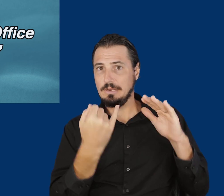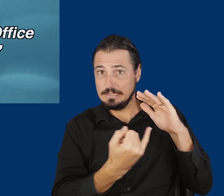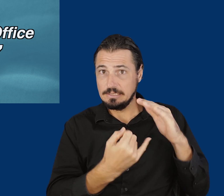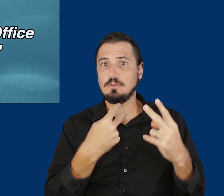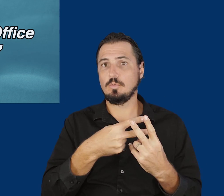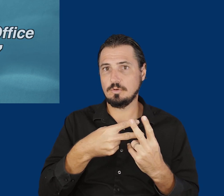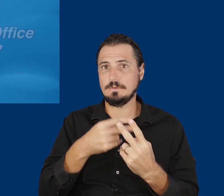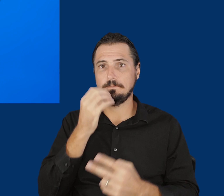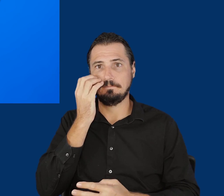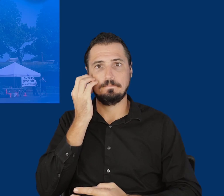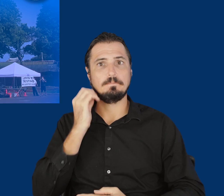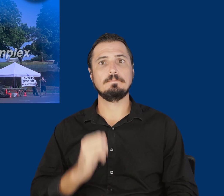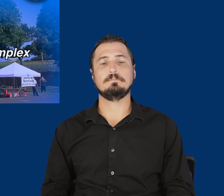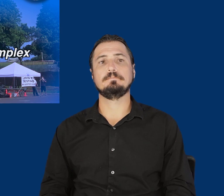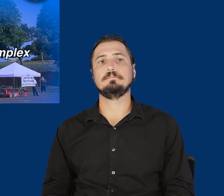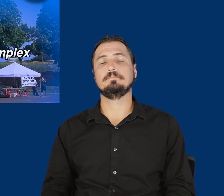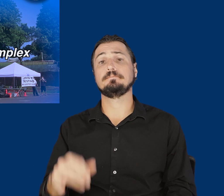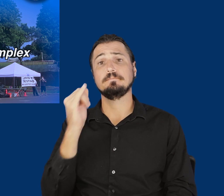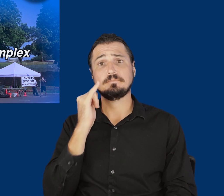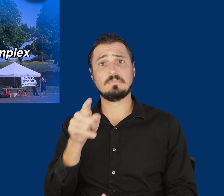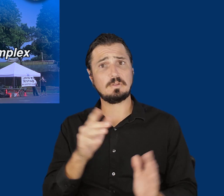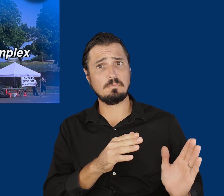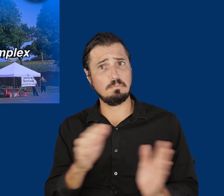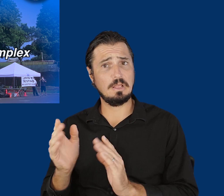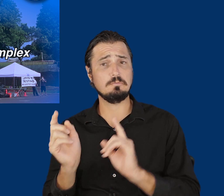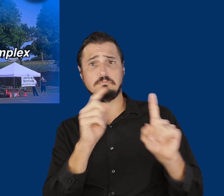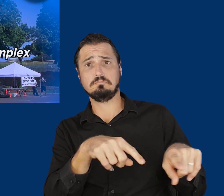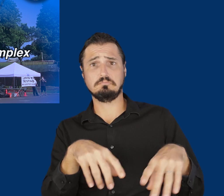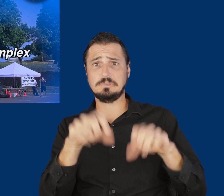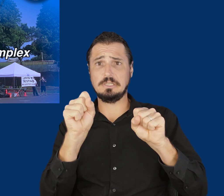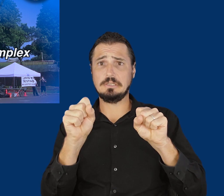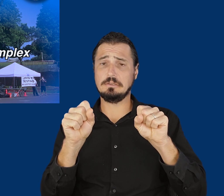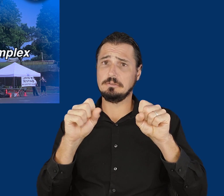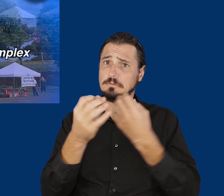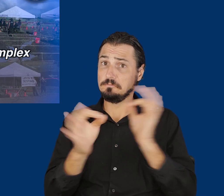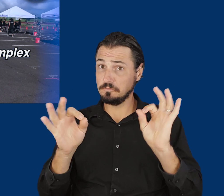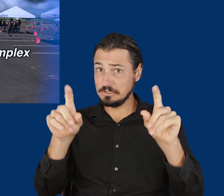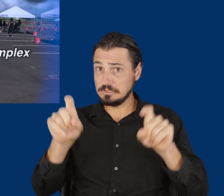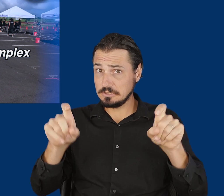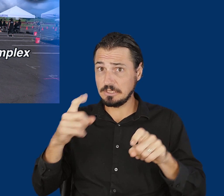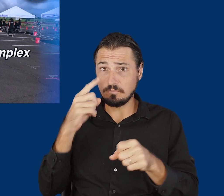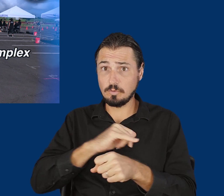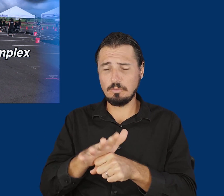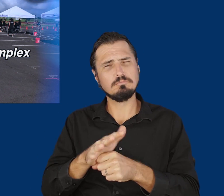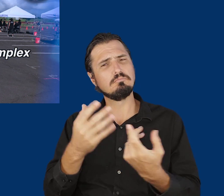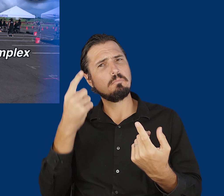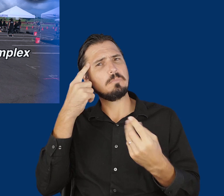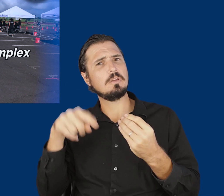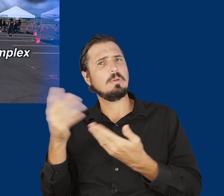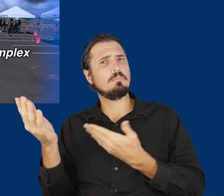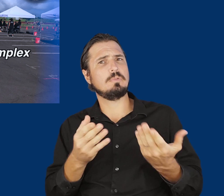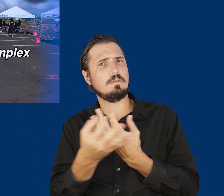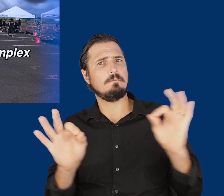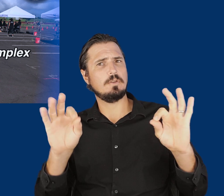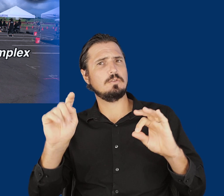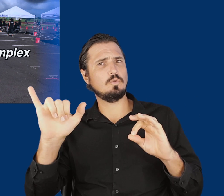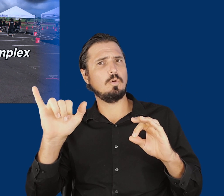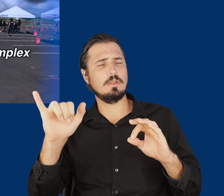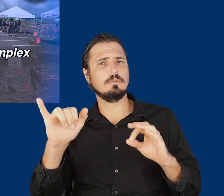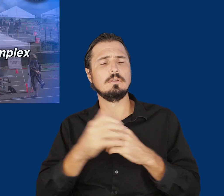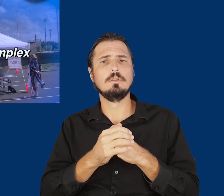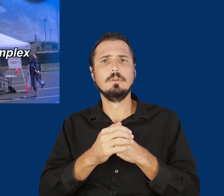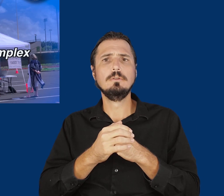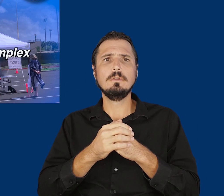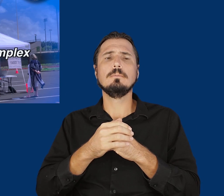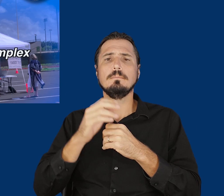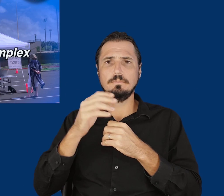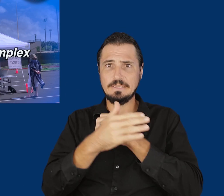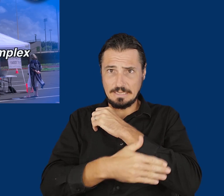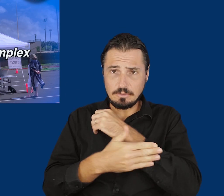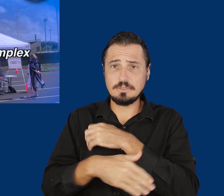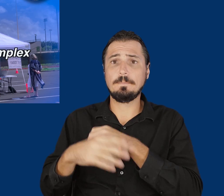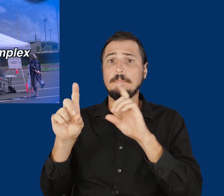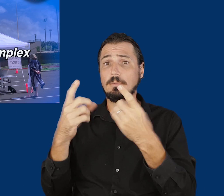If you plan on participating in surge testing, please consider supporting the Toys For Tots toy drive. The county, Department of Health and Kauai Marine Corps League will conduct drive-up